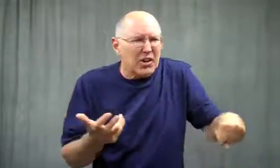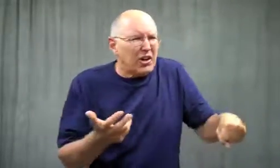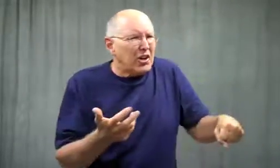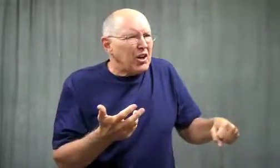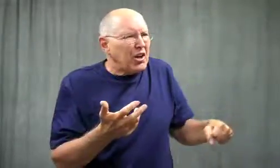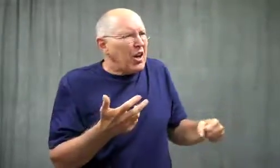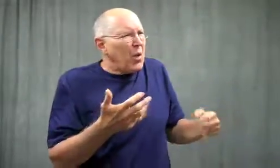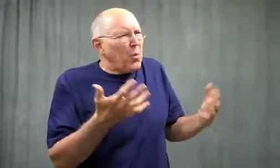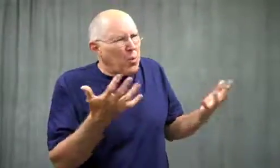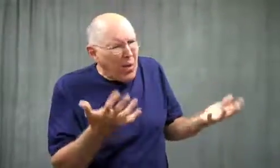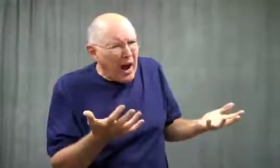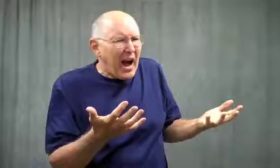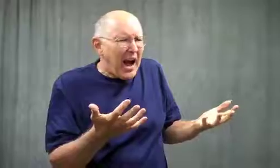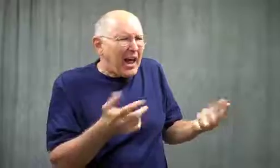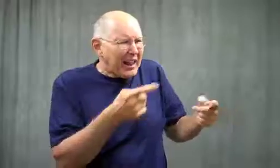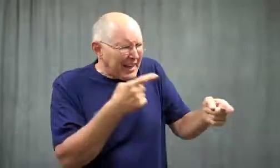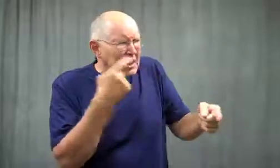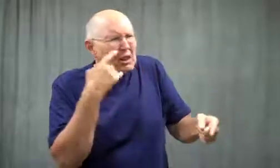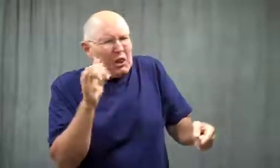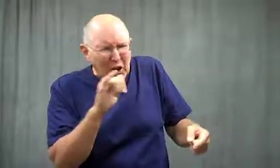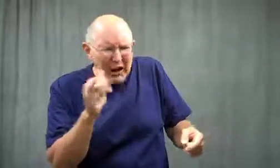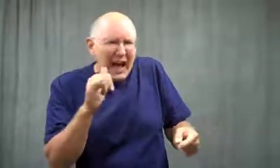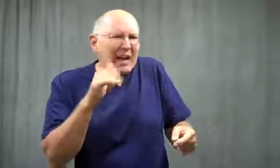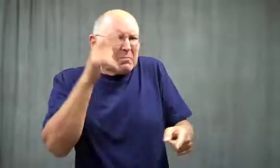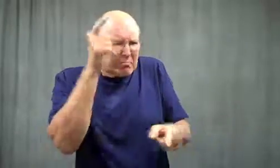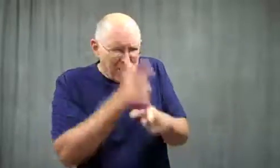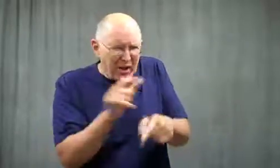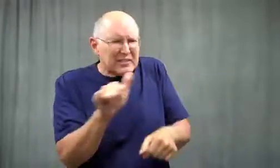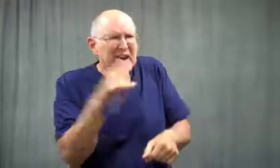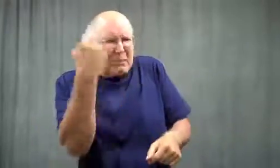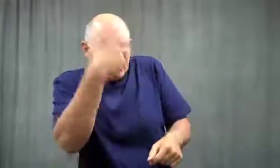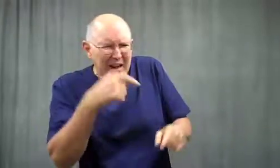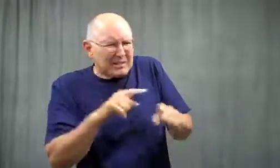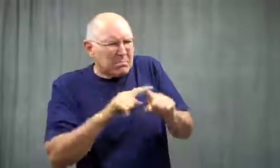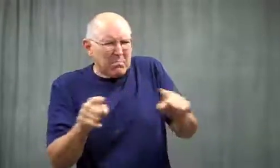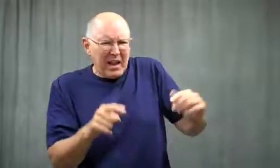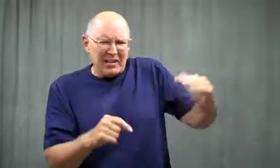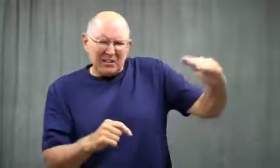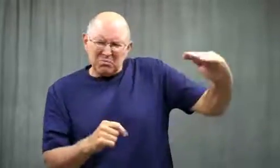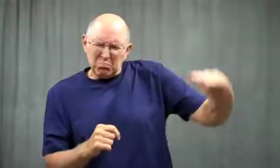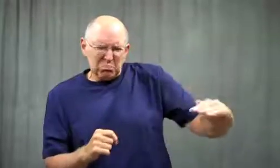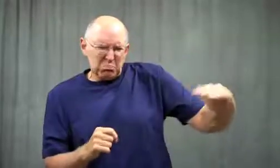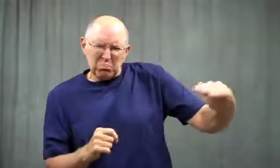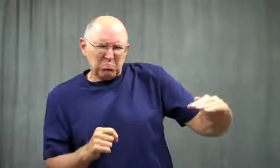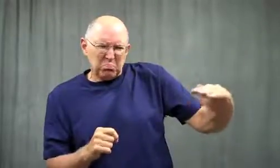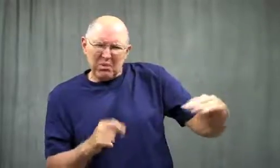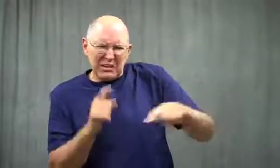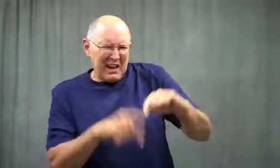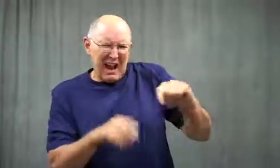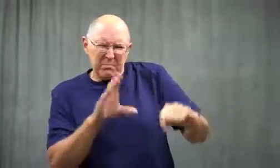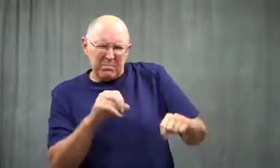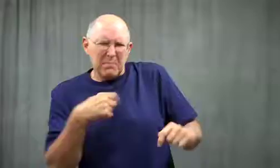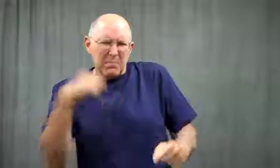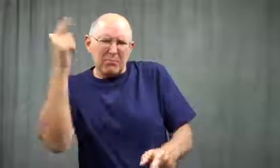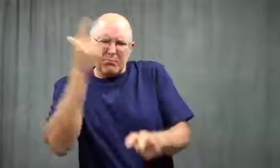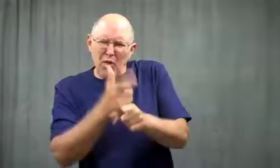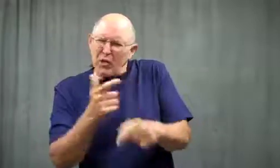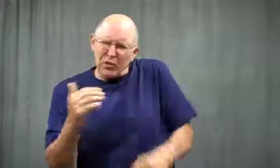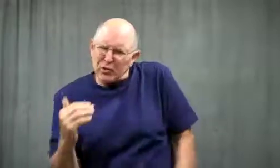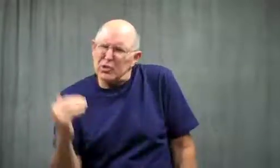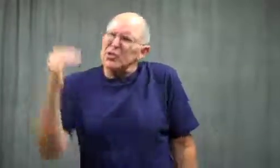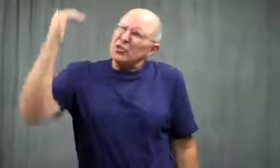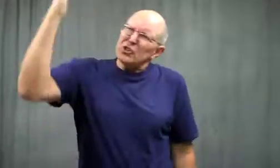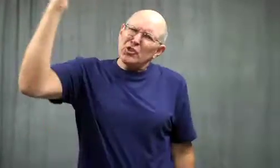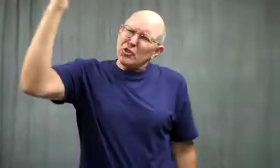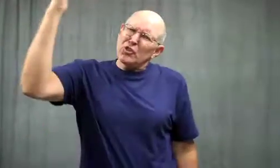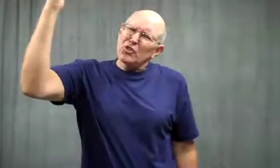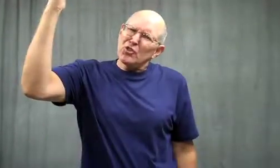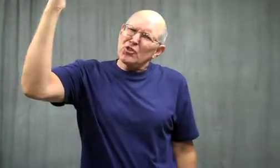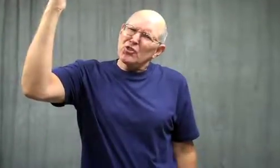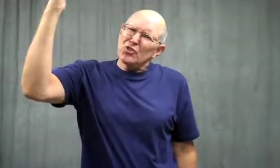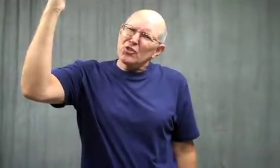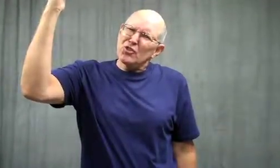The guy looked and said, "It looks like him but no, he's too short. My brother was taller!"